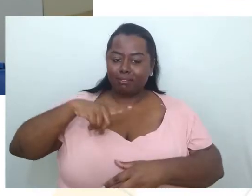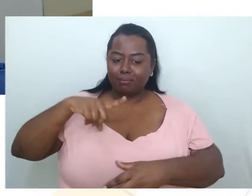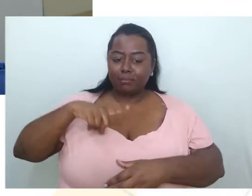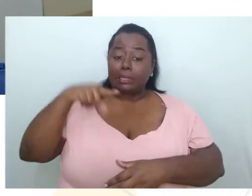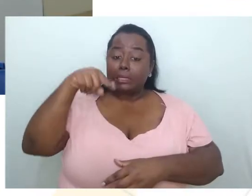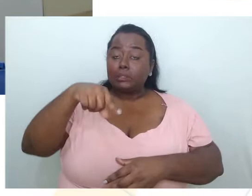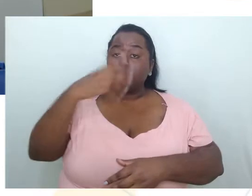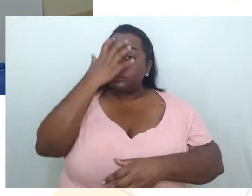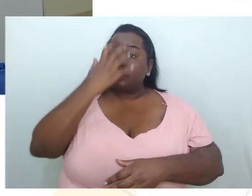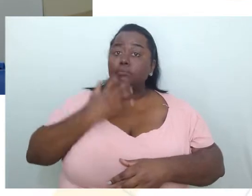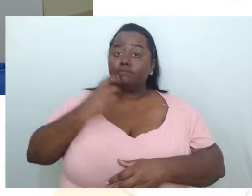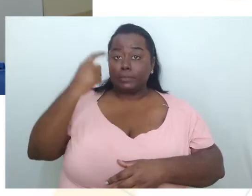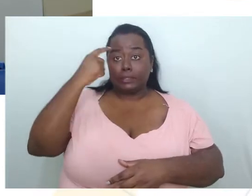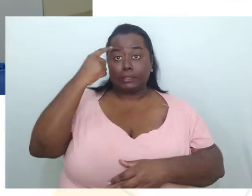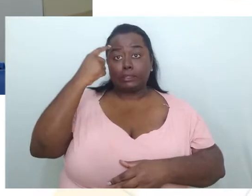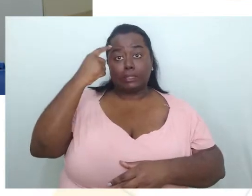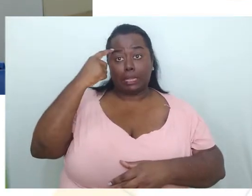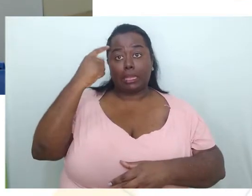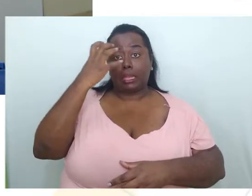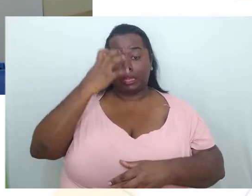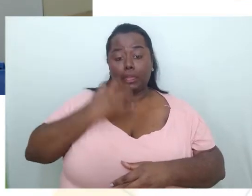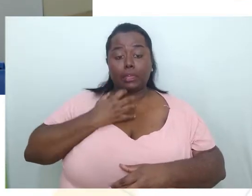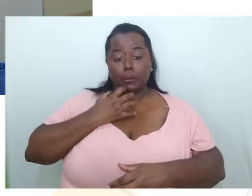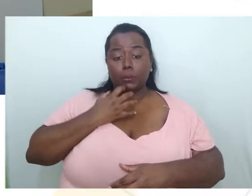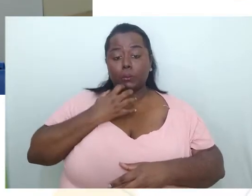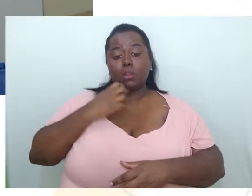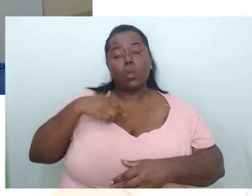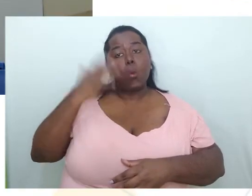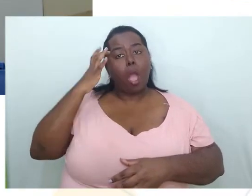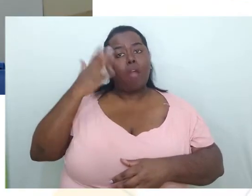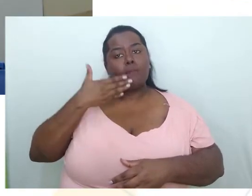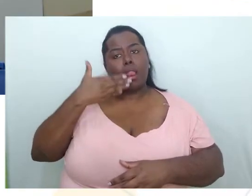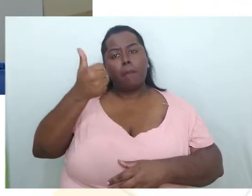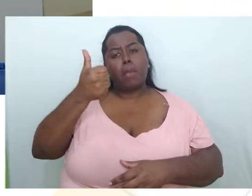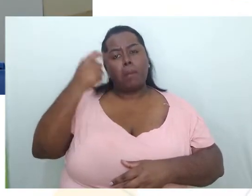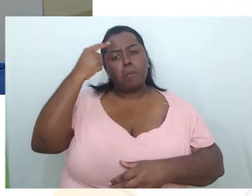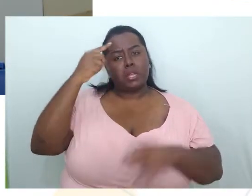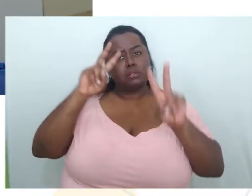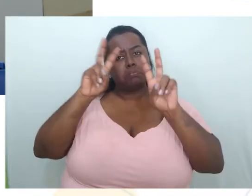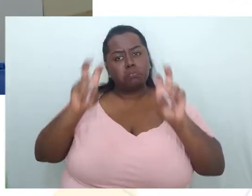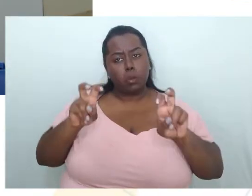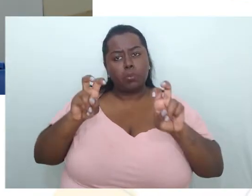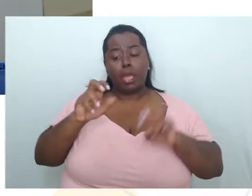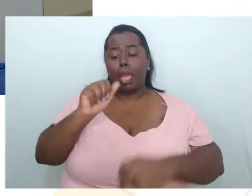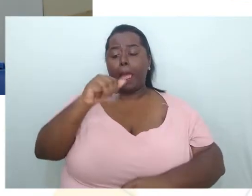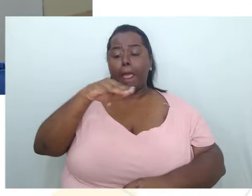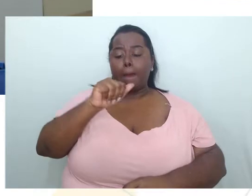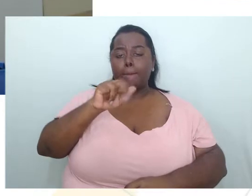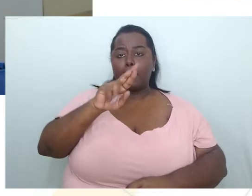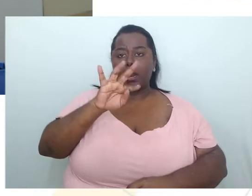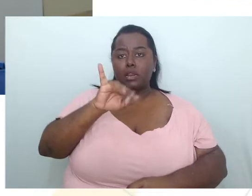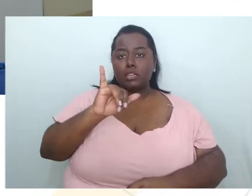think it worth thinking about. Amartya Sen, he's a Nobel prize-winn ing economist,